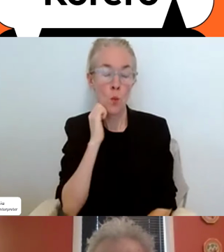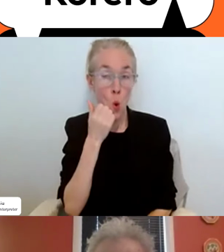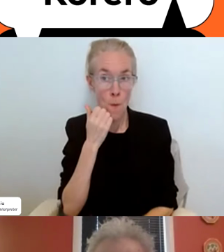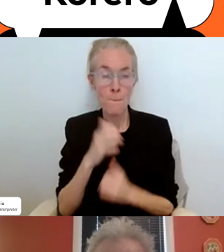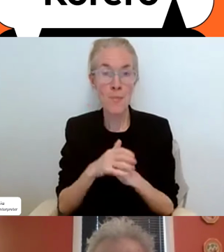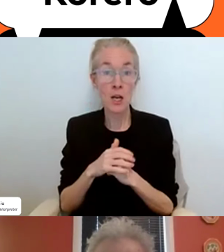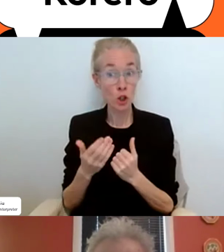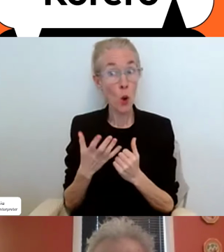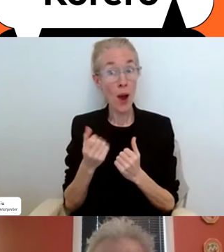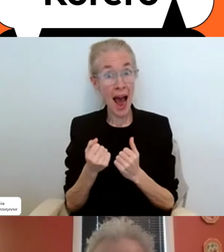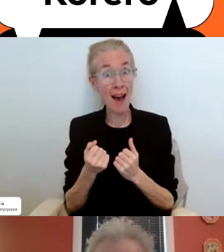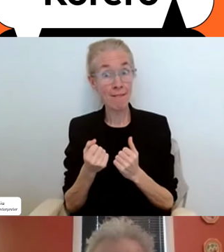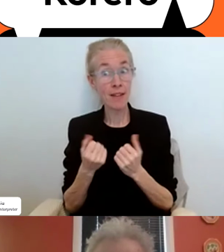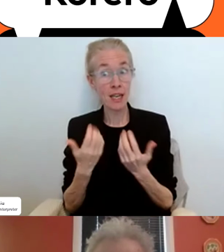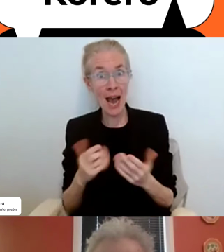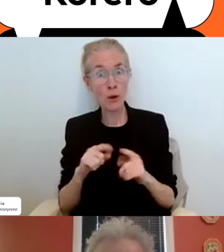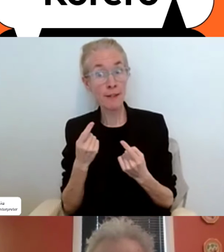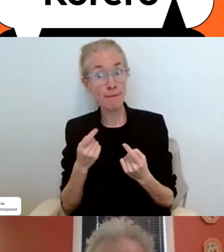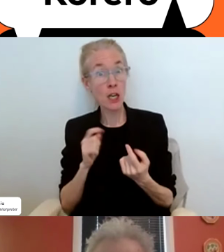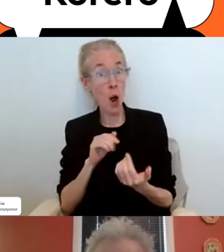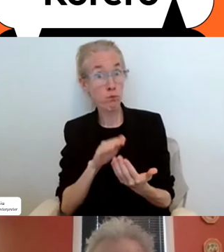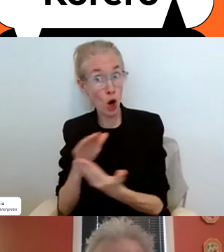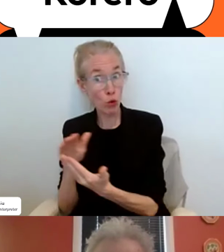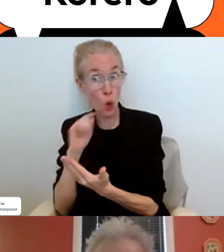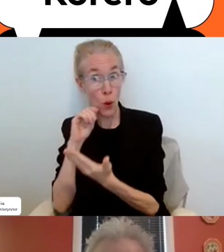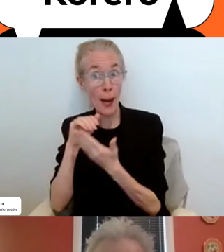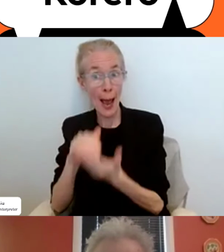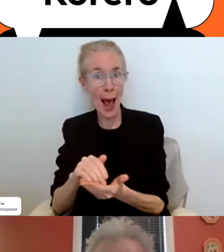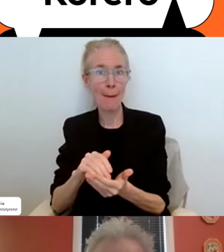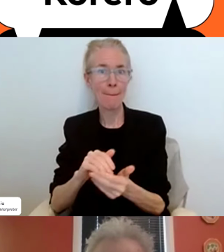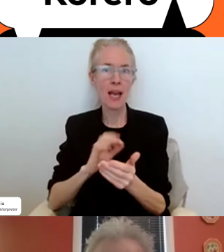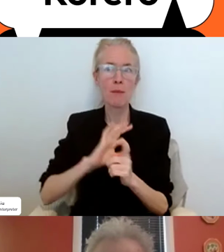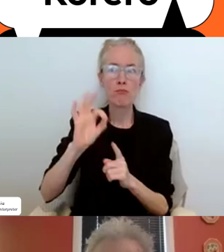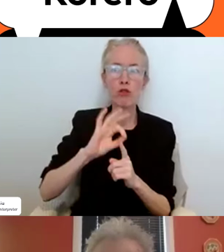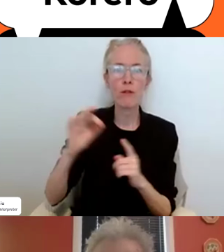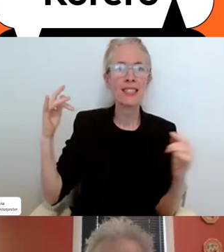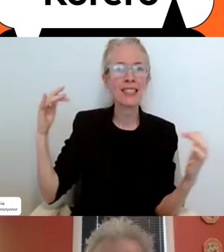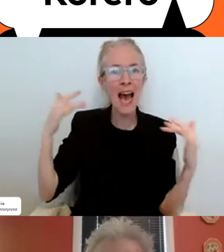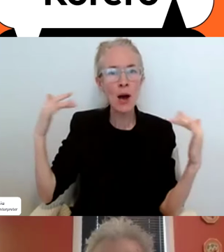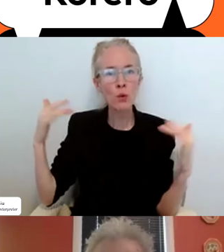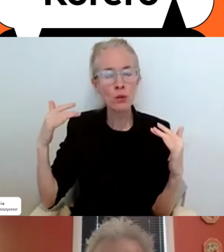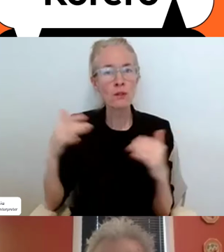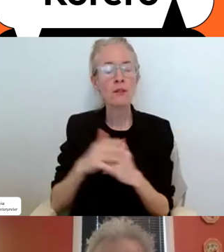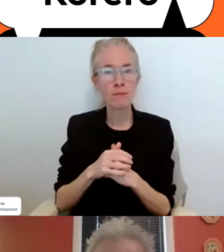solutions to help with better sound environments to help people who